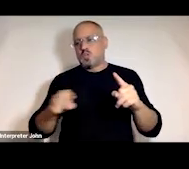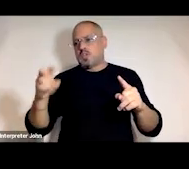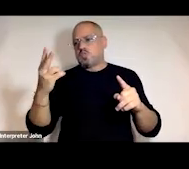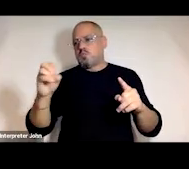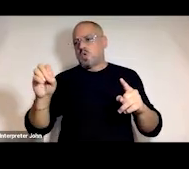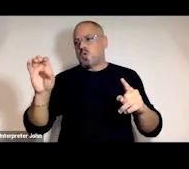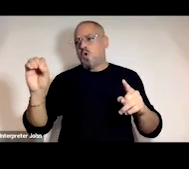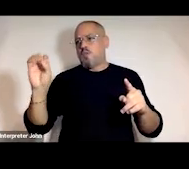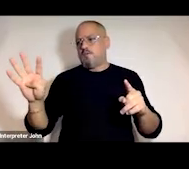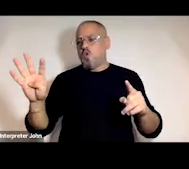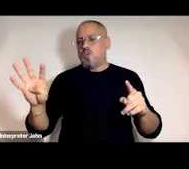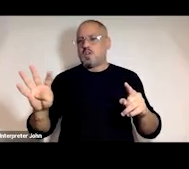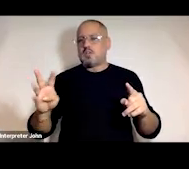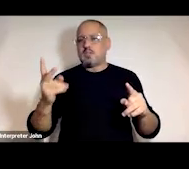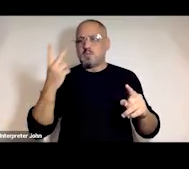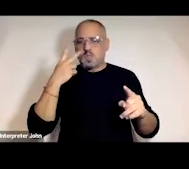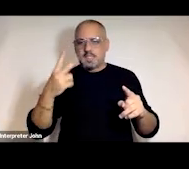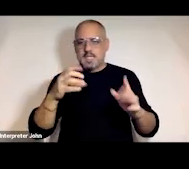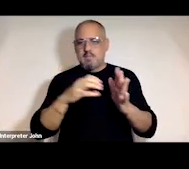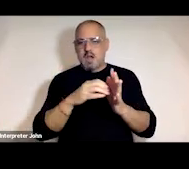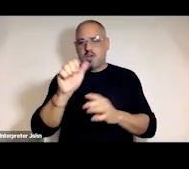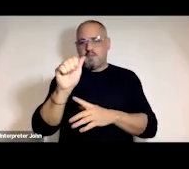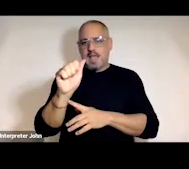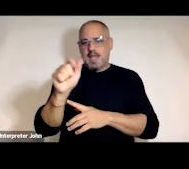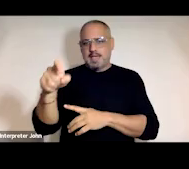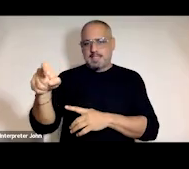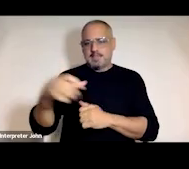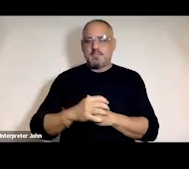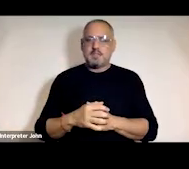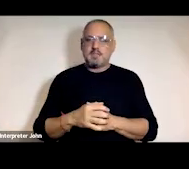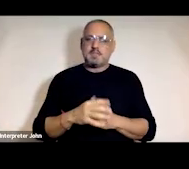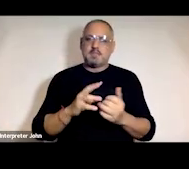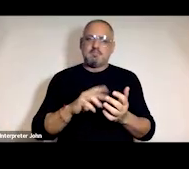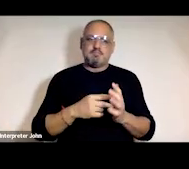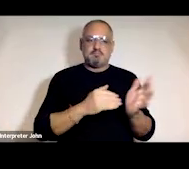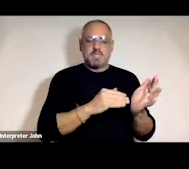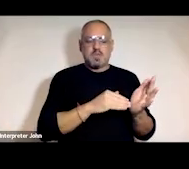we see that paragraph A is necessary, which is the medical documentation